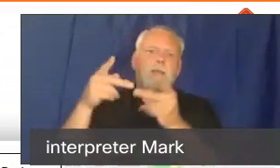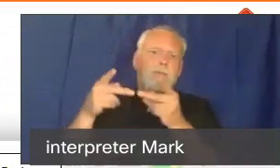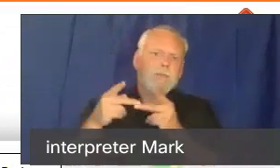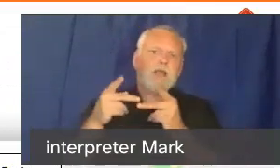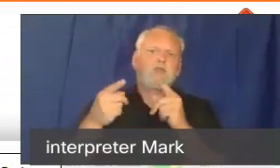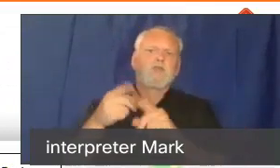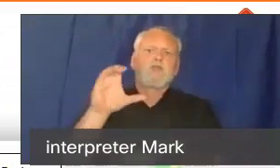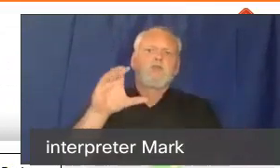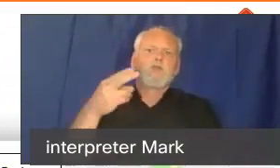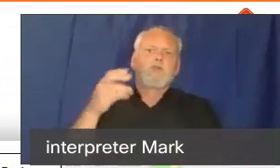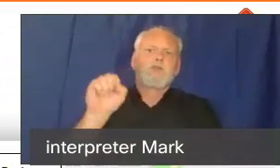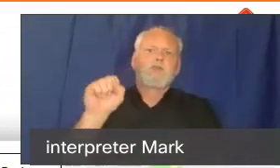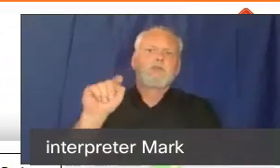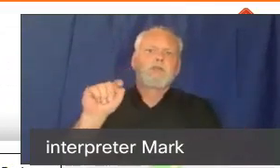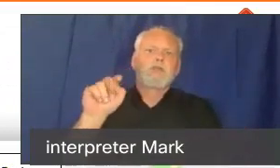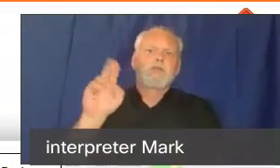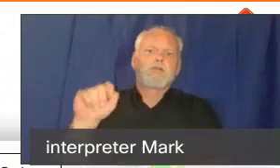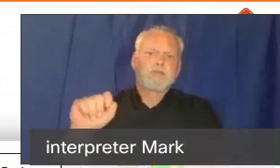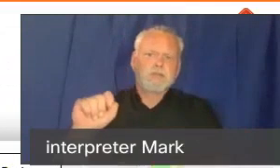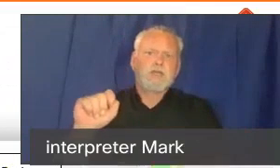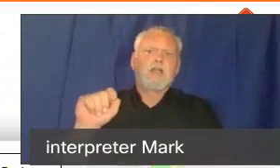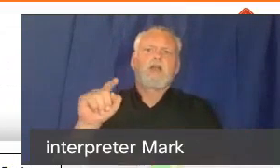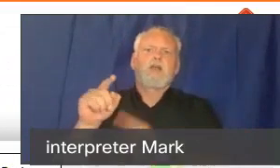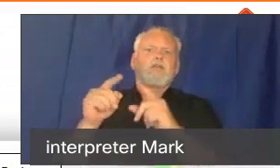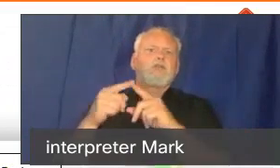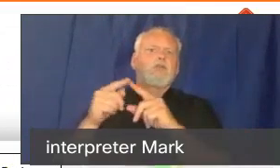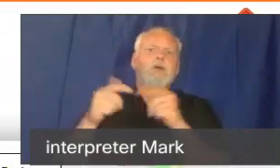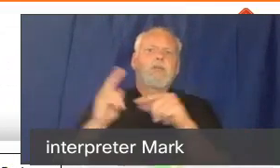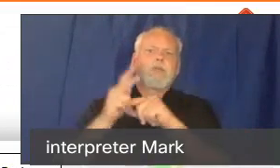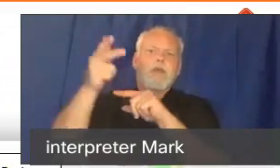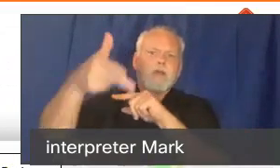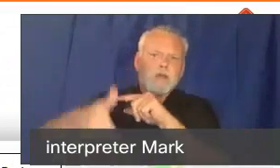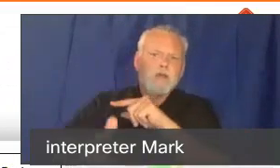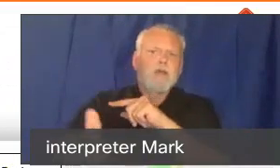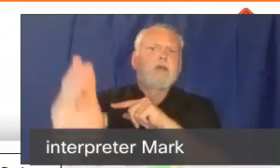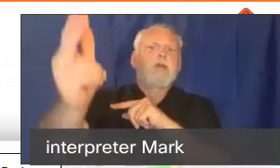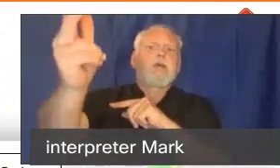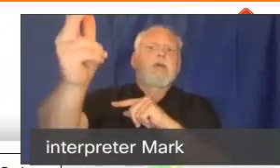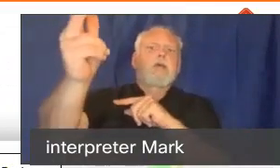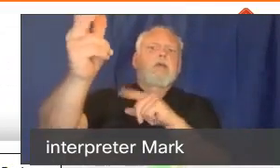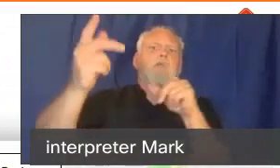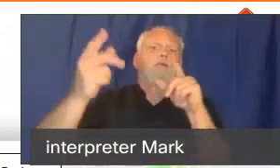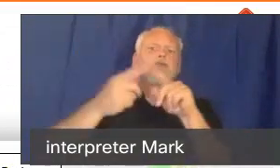Down a big hill and where it ties into.